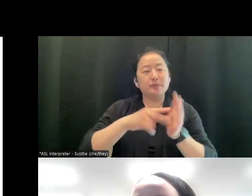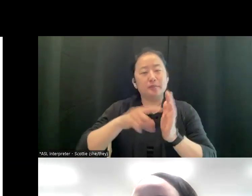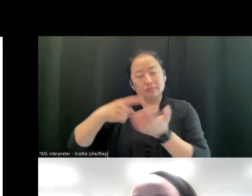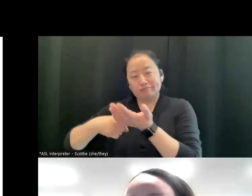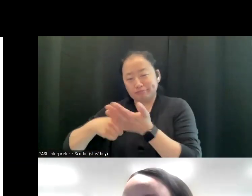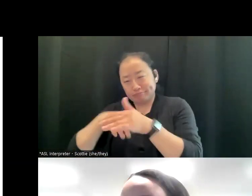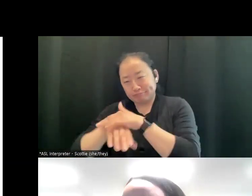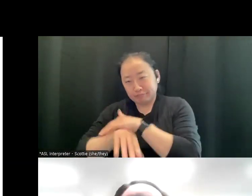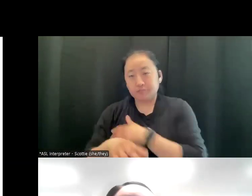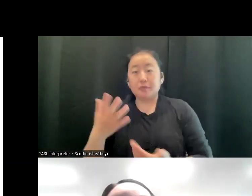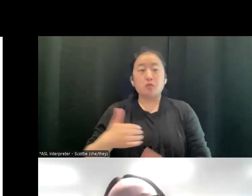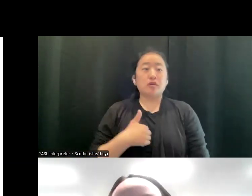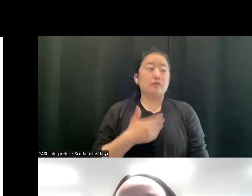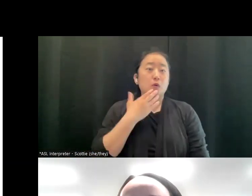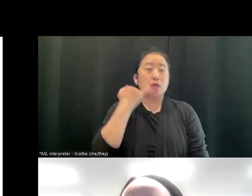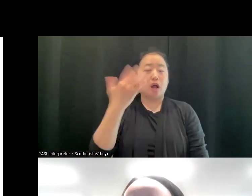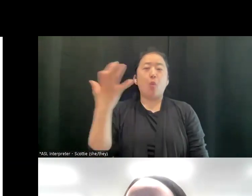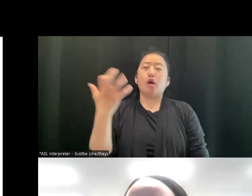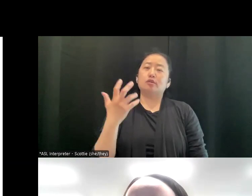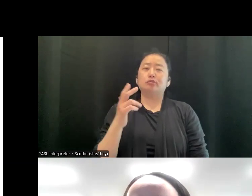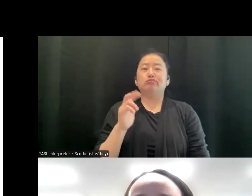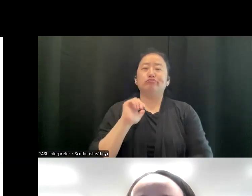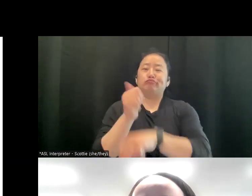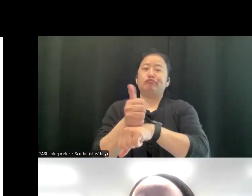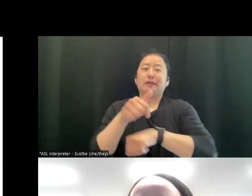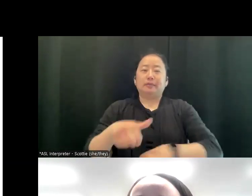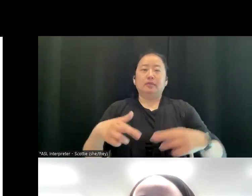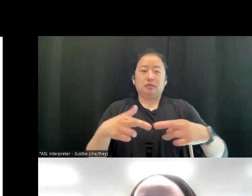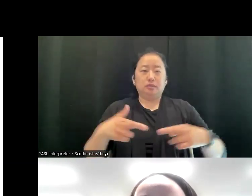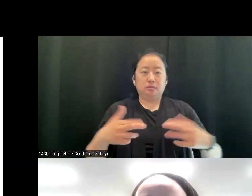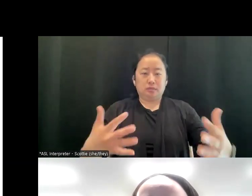to say, you know, I want to implement this in my renal, but then also taking a step back and